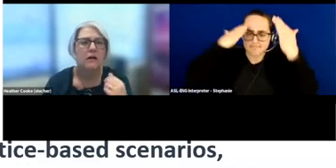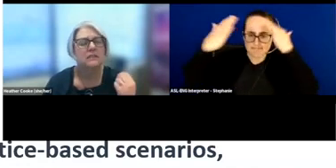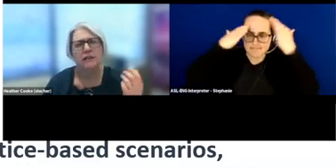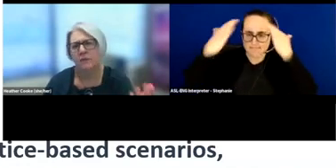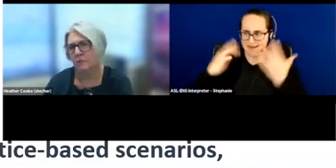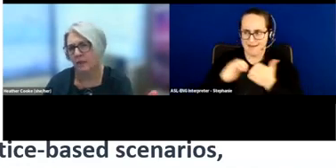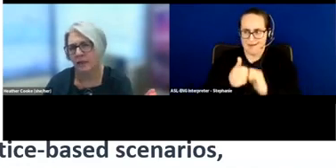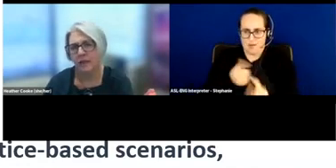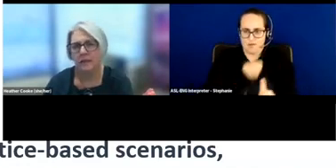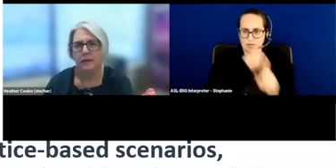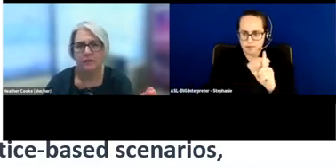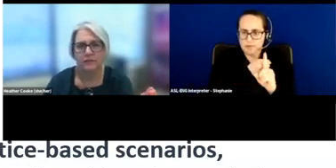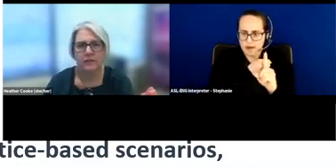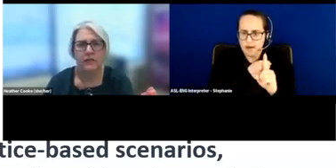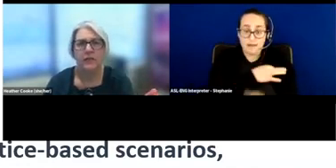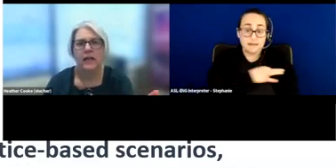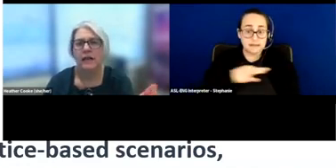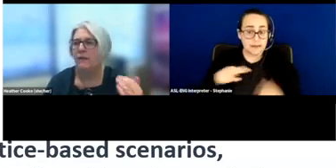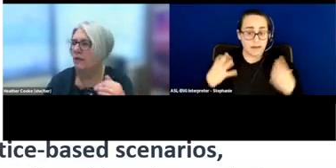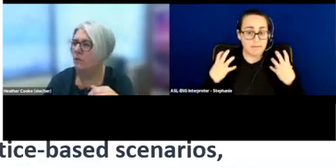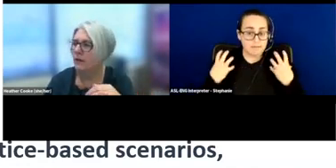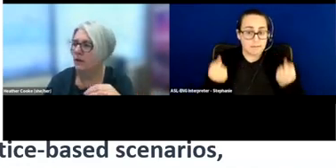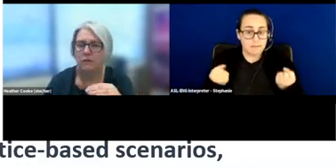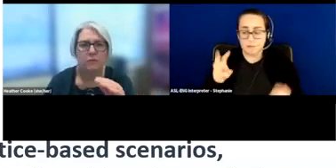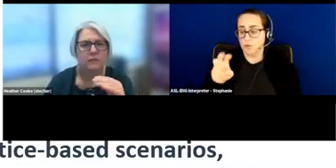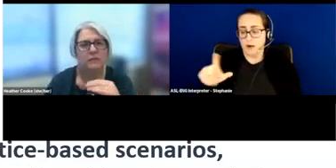incivility on staff well-being and care delivery. And then we